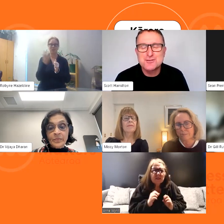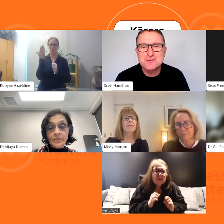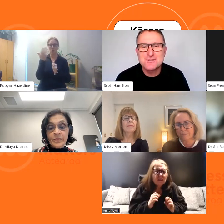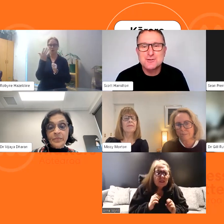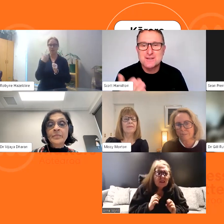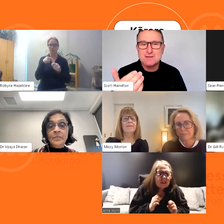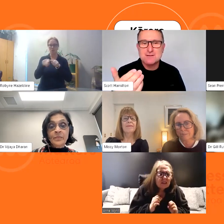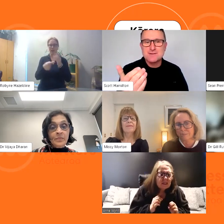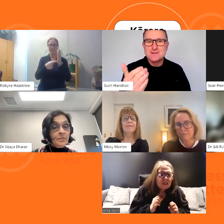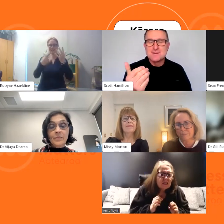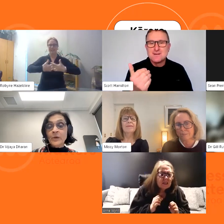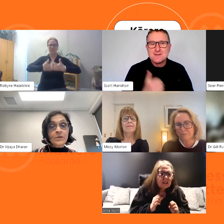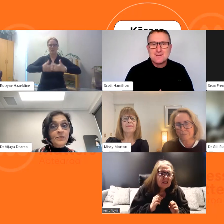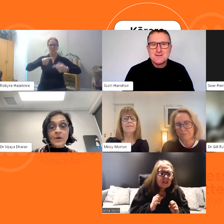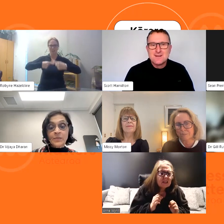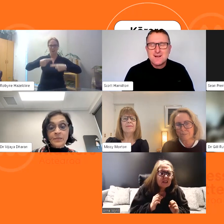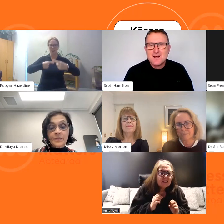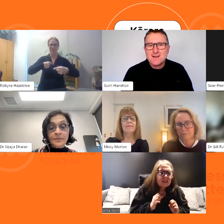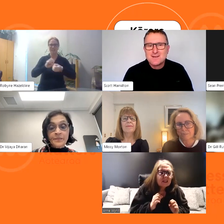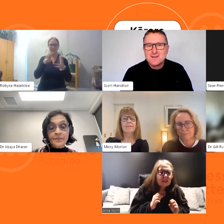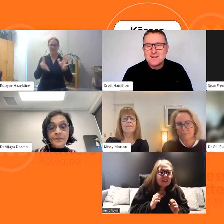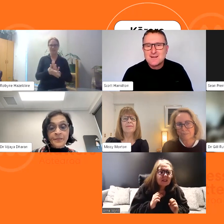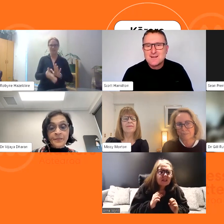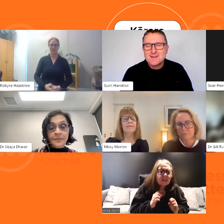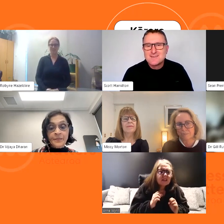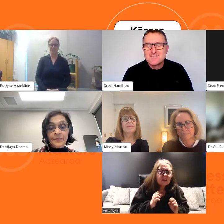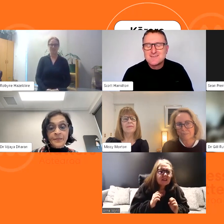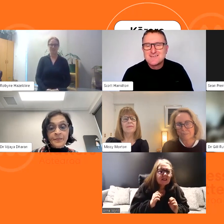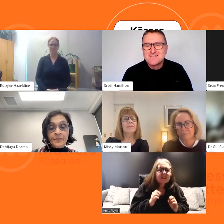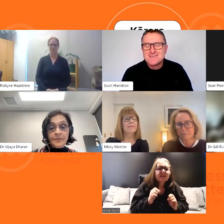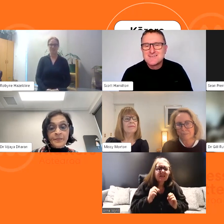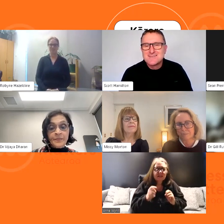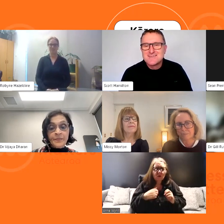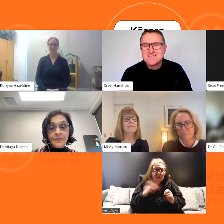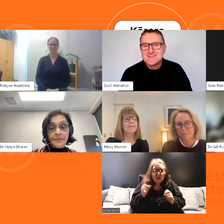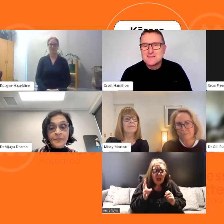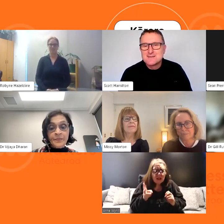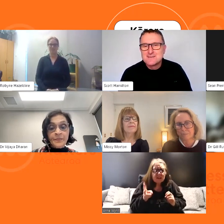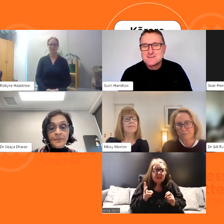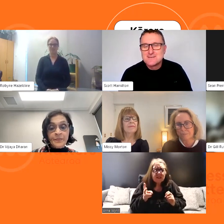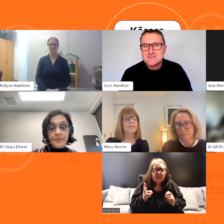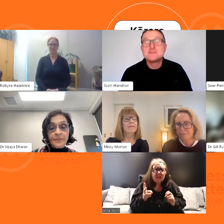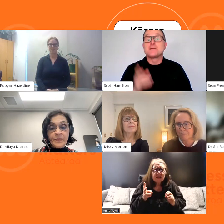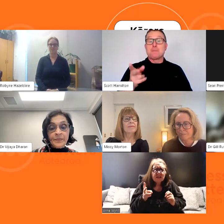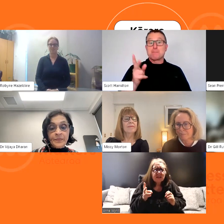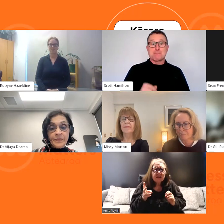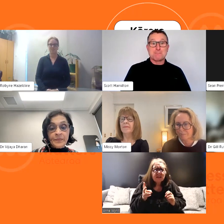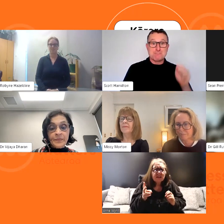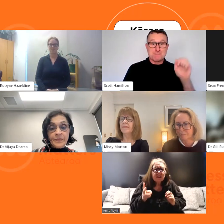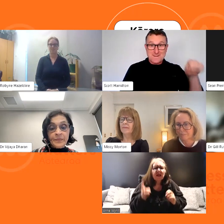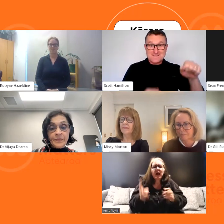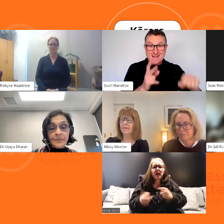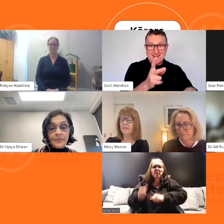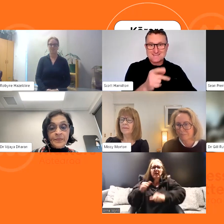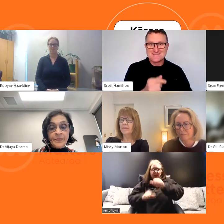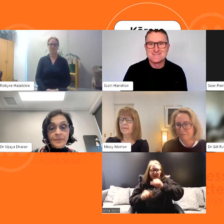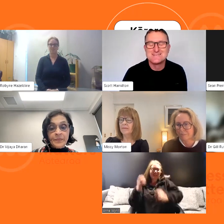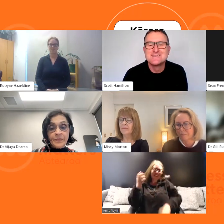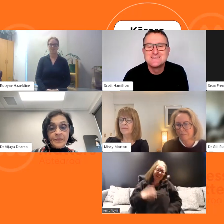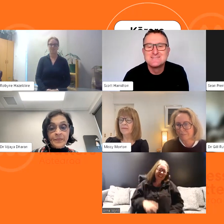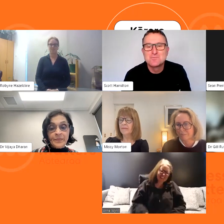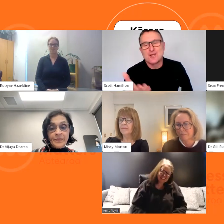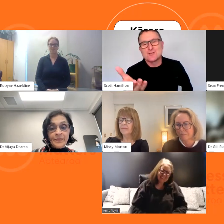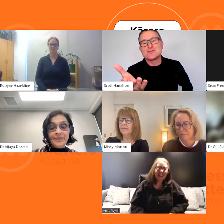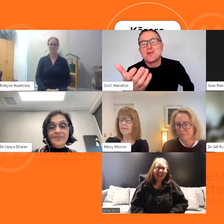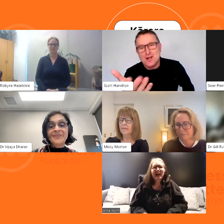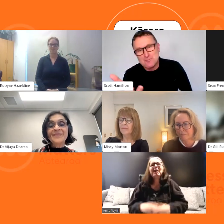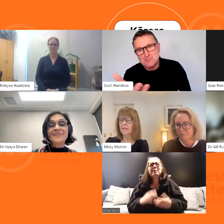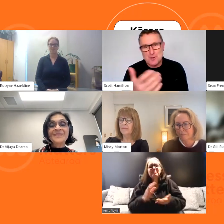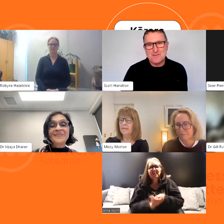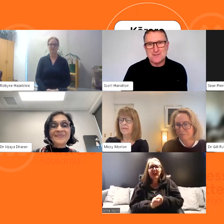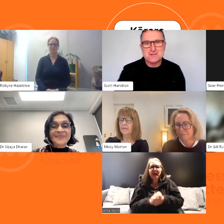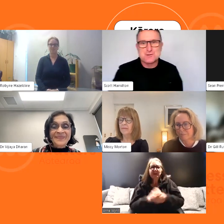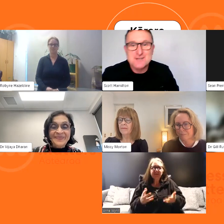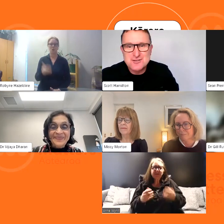to get her to carry on. Okay, so sorry about the technical glitch